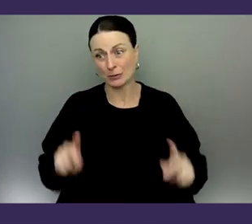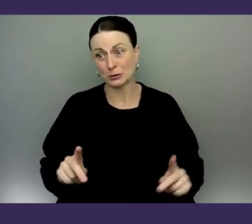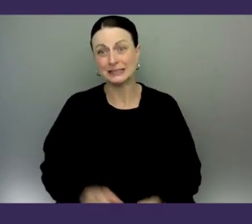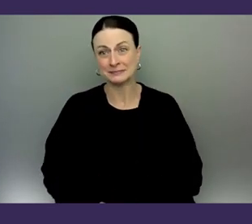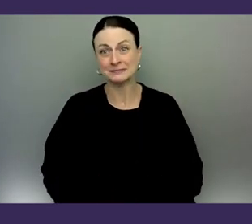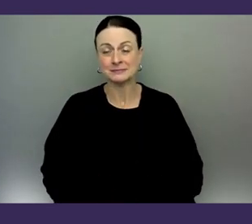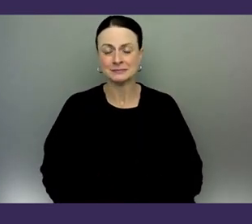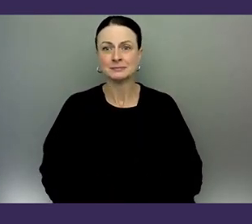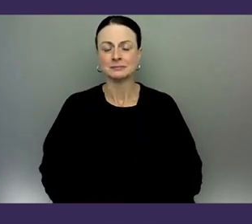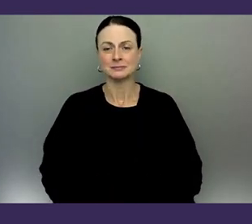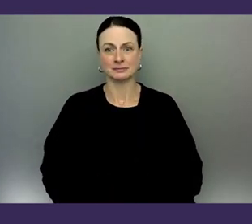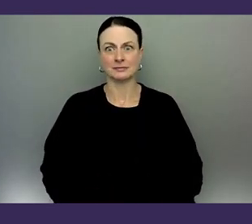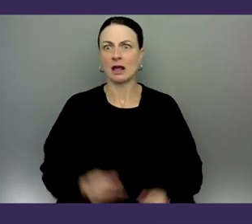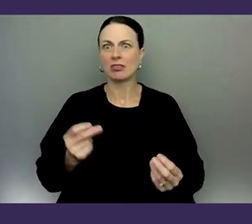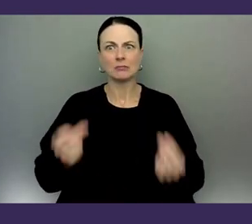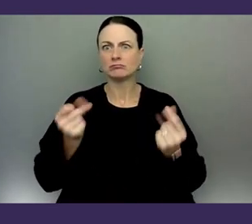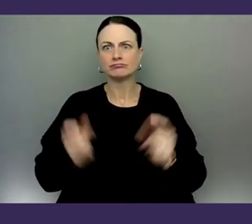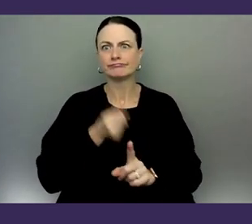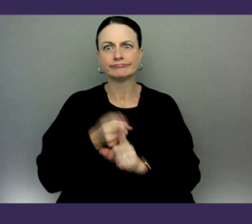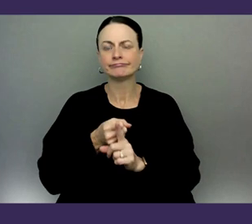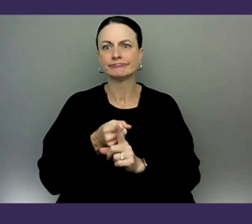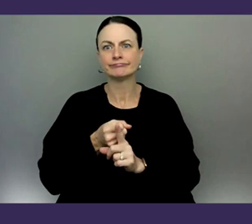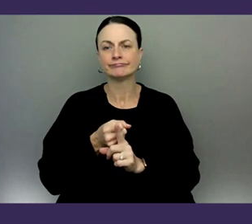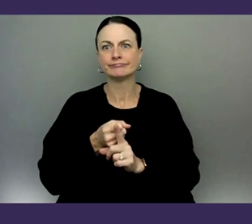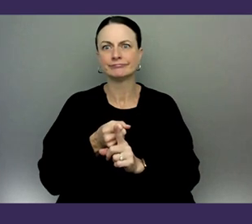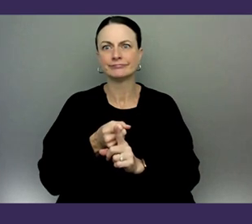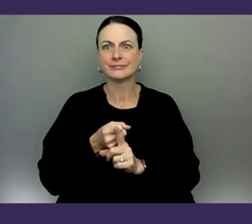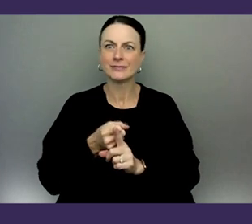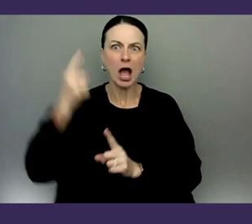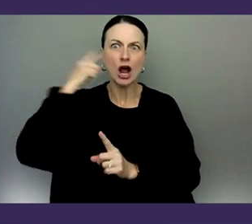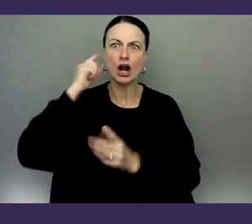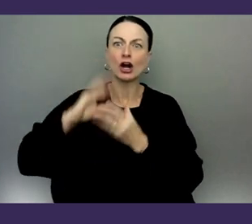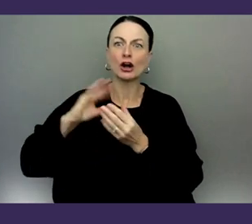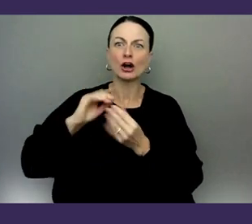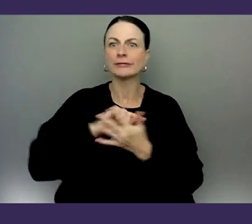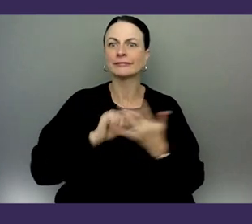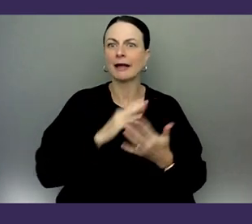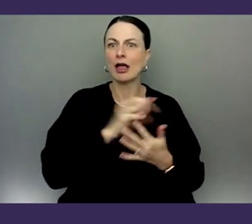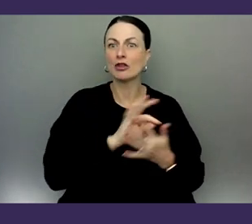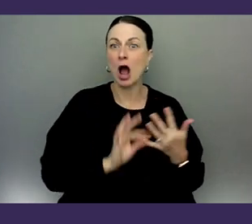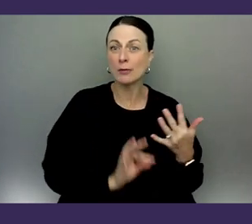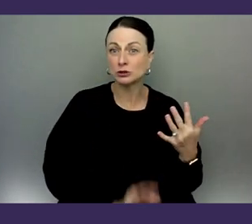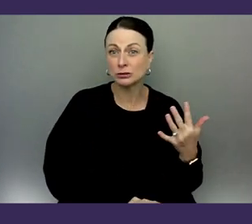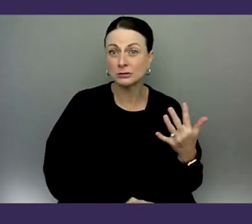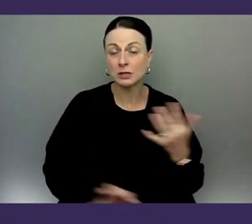When I turned around, I looked at the, I have heard all about the other options and supported decision-making